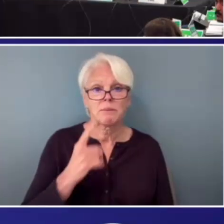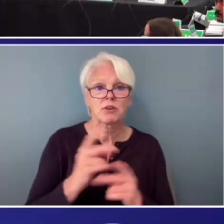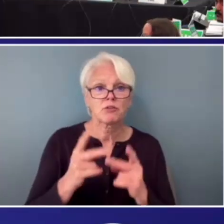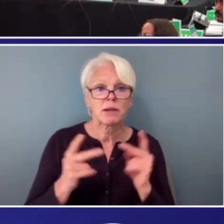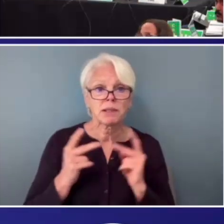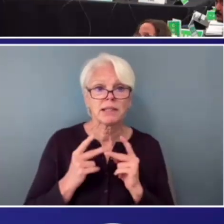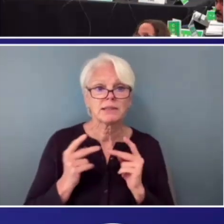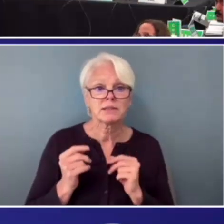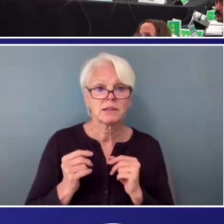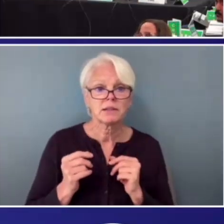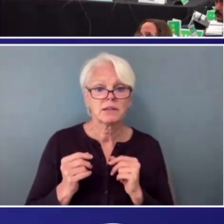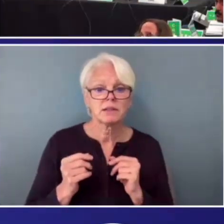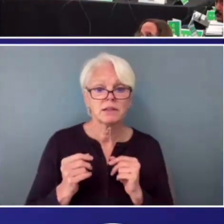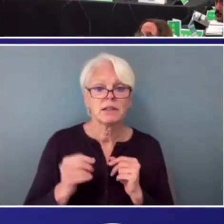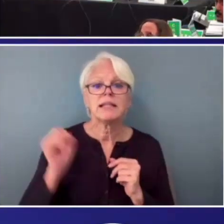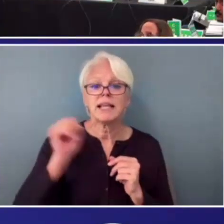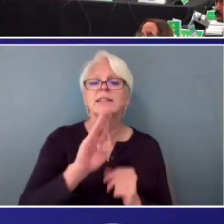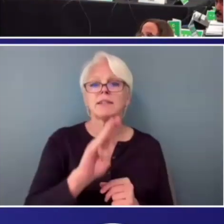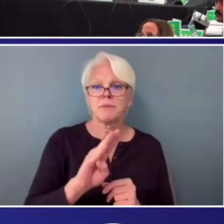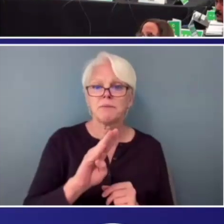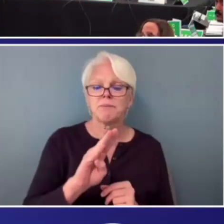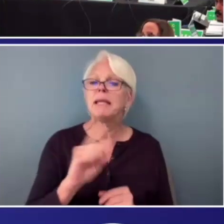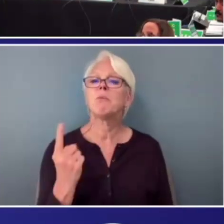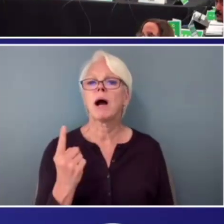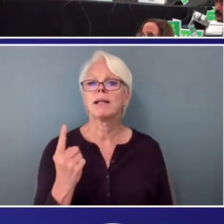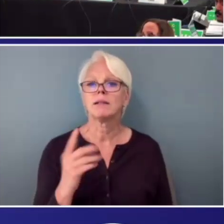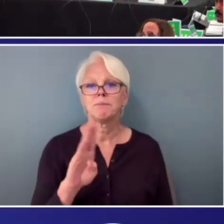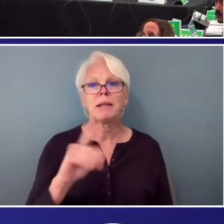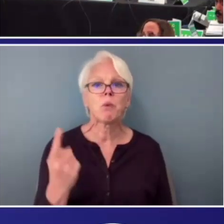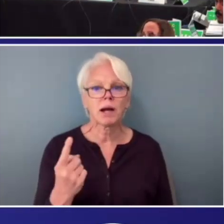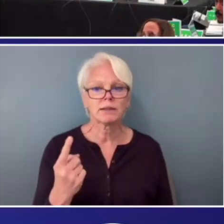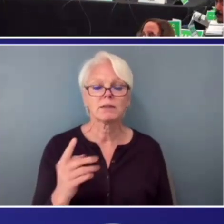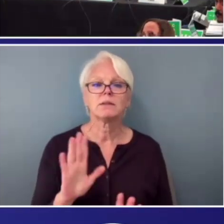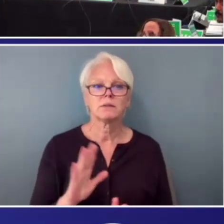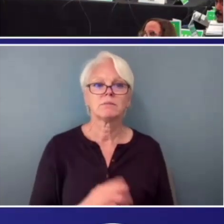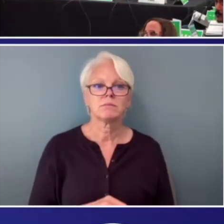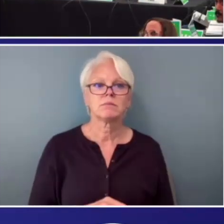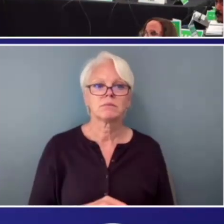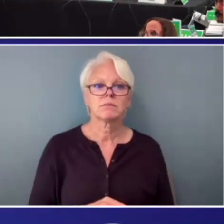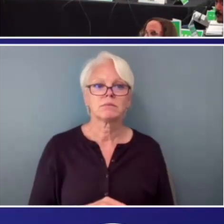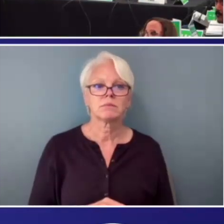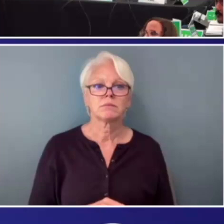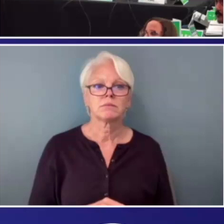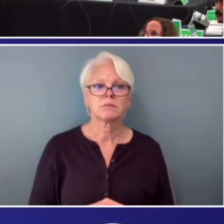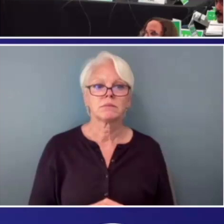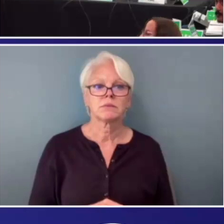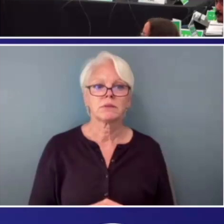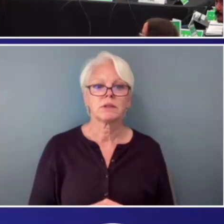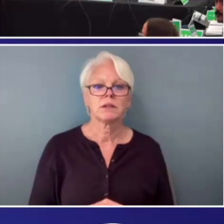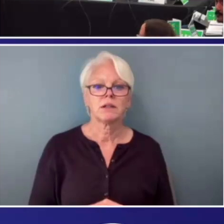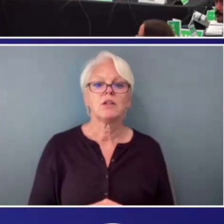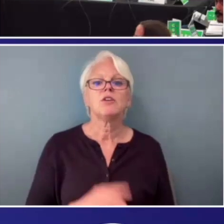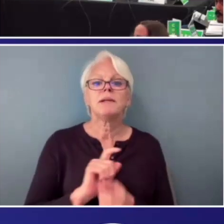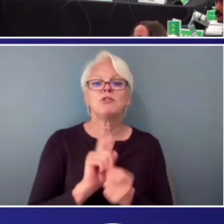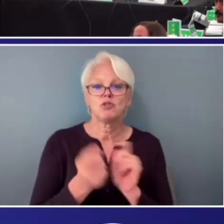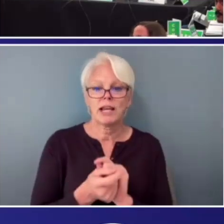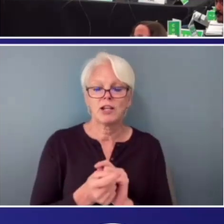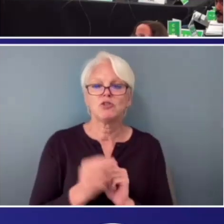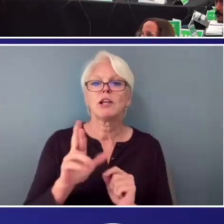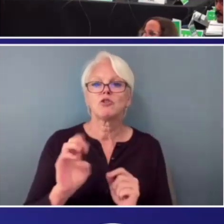Sorry. (b), yes (b)(1). I'm sorry. Okay. I'm on the -- I think I'm on the wrong thing. Changing repayment plans, Yes. Sorry. (b). Sorry.